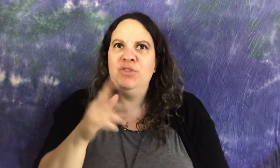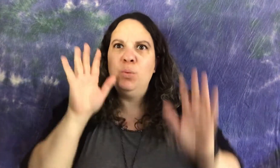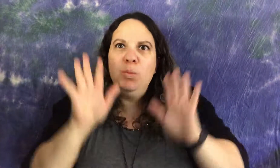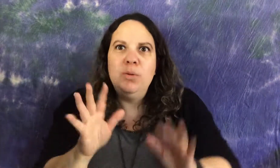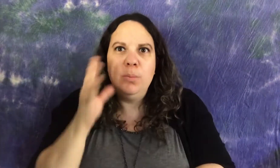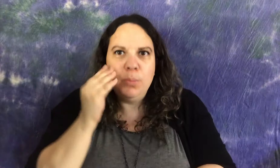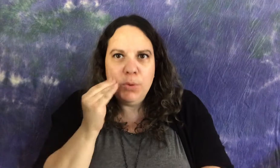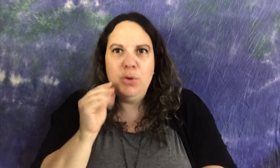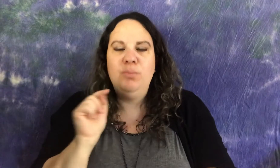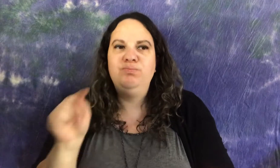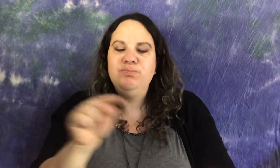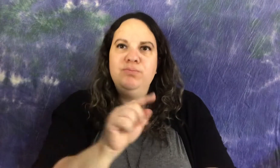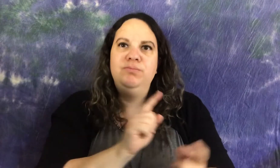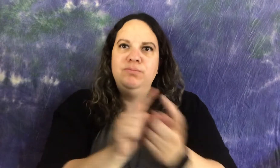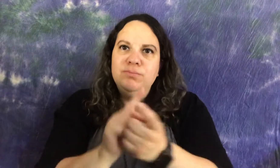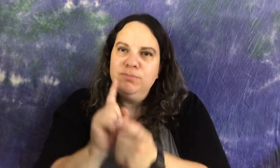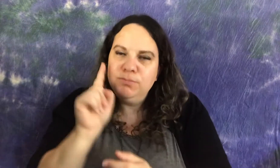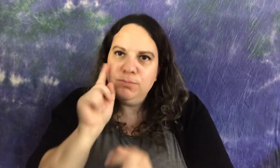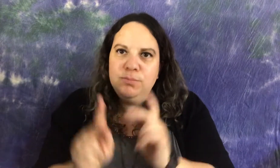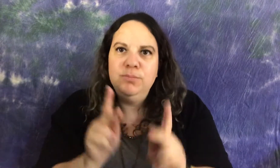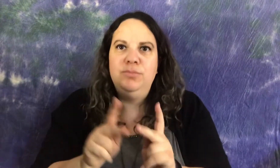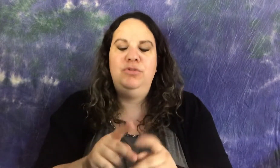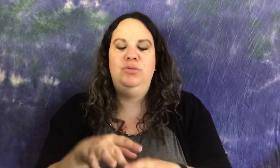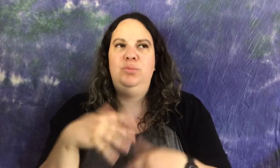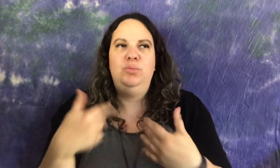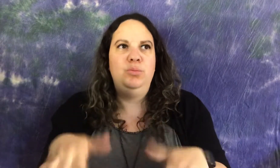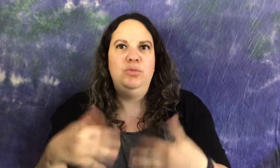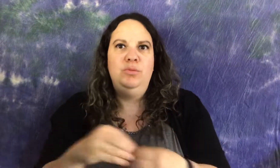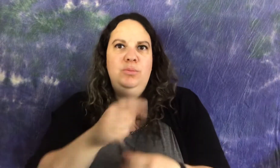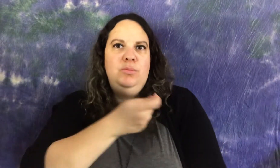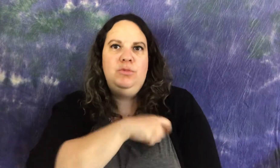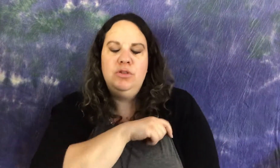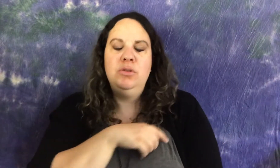and it was such a wonderful experience to meet other deaf people in Spain.